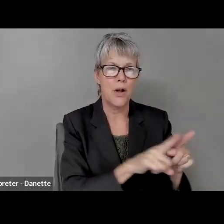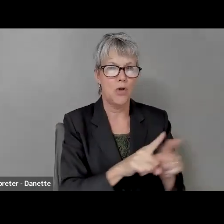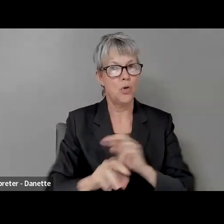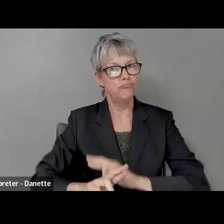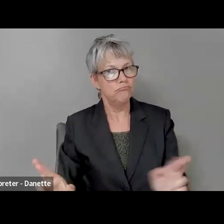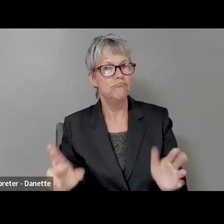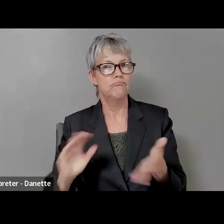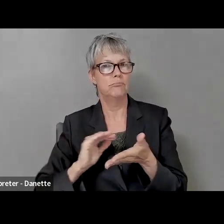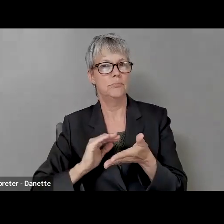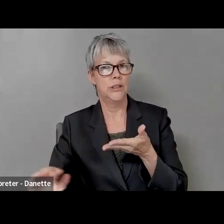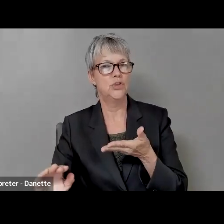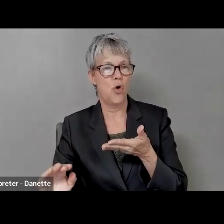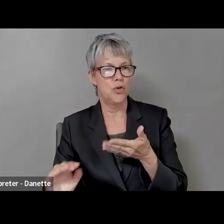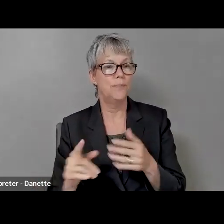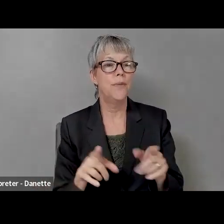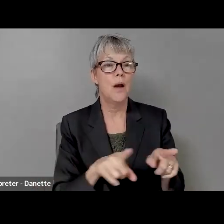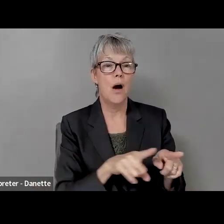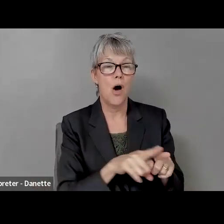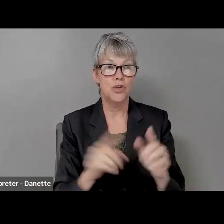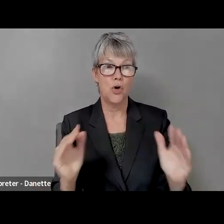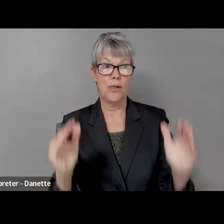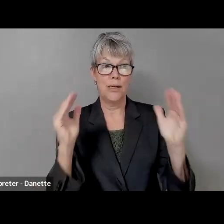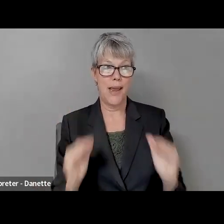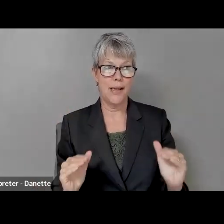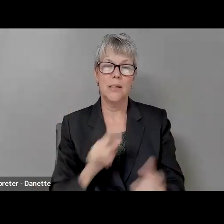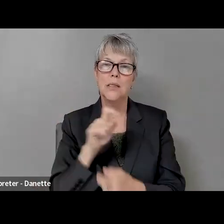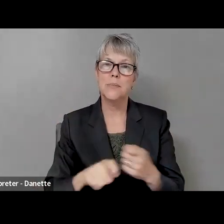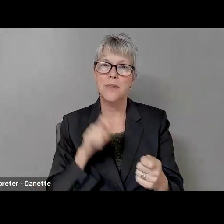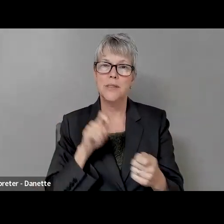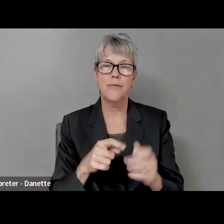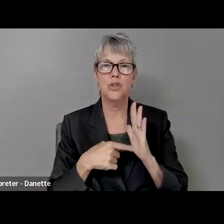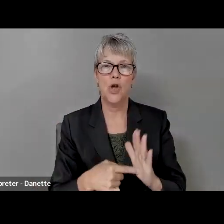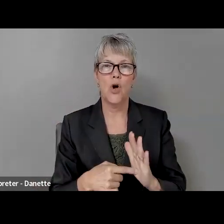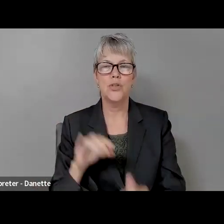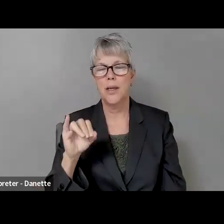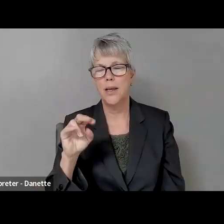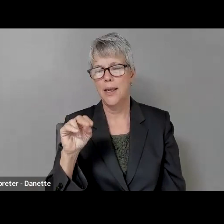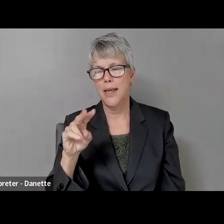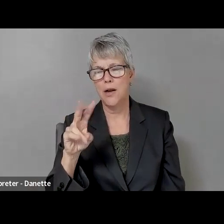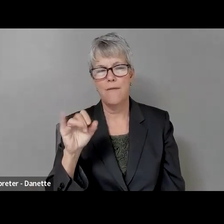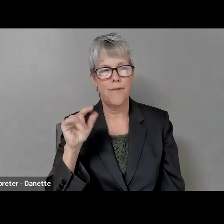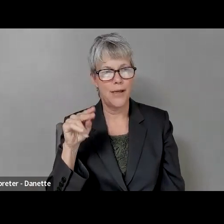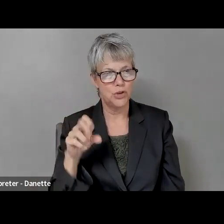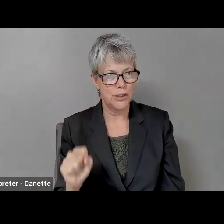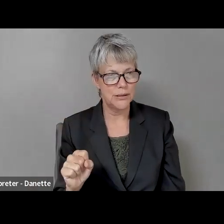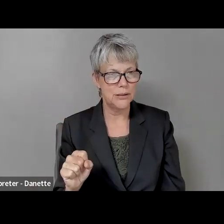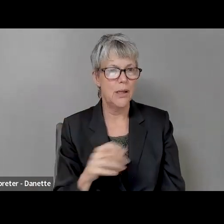Kelly Crosbie (she/her): The next measure is specific to the Innovations registry of unmed needs. So